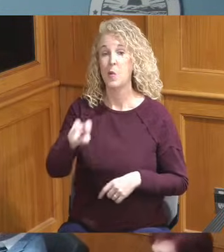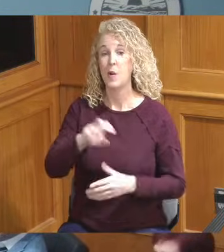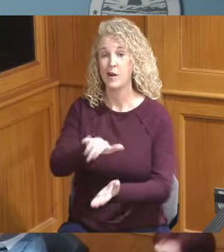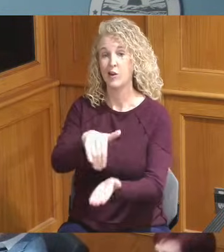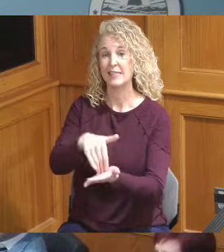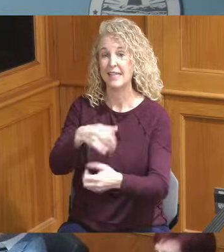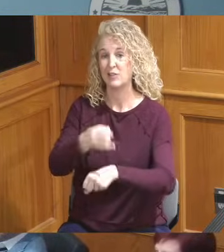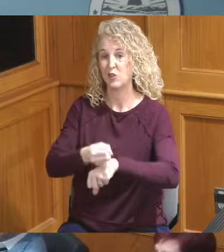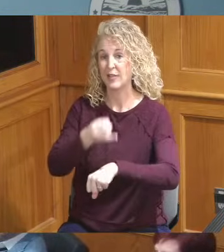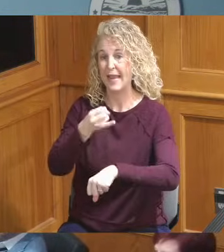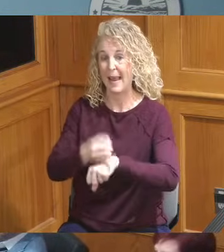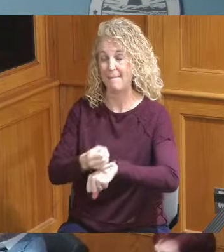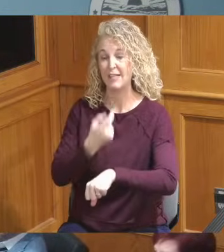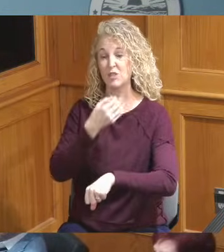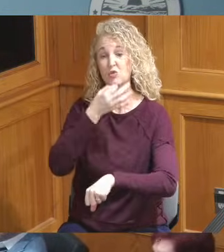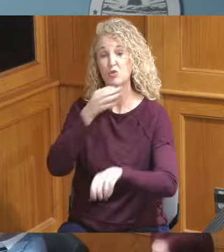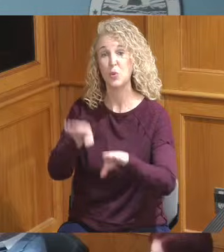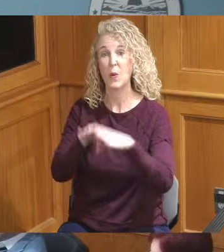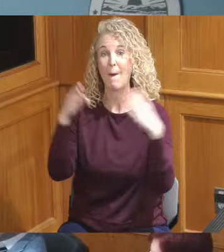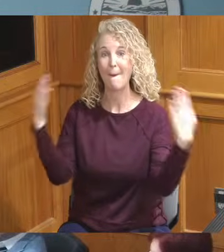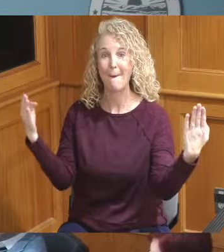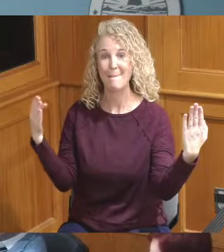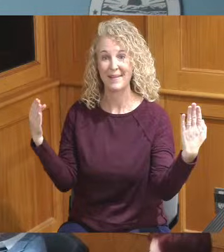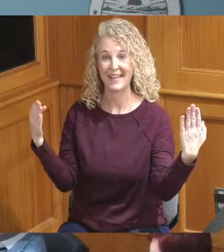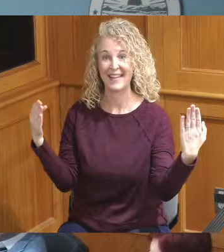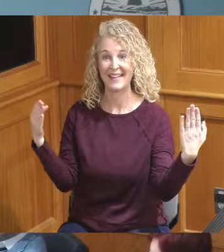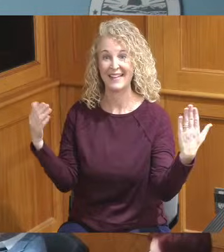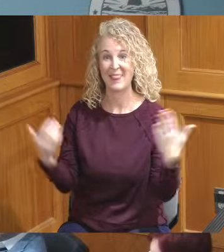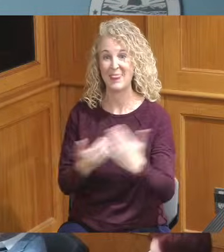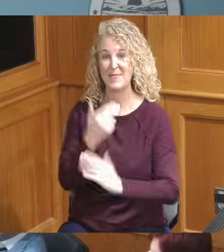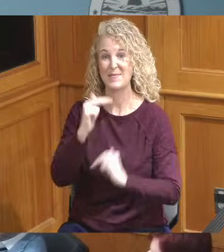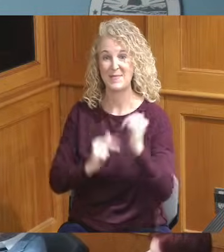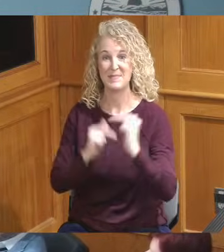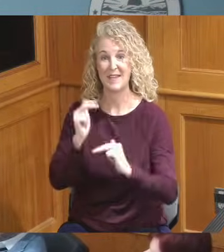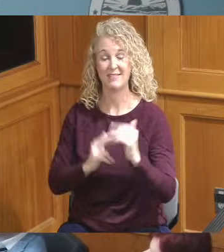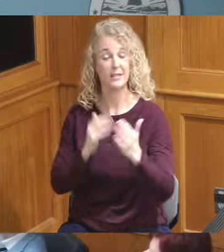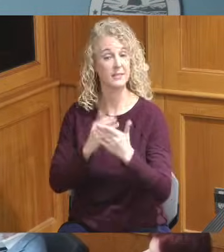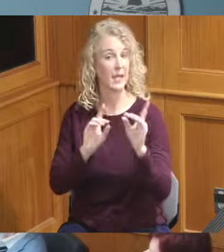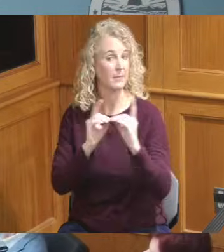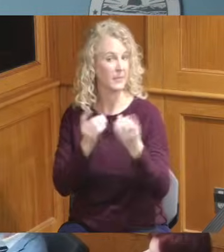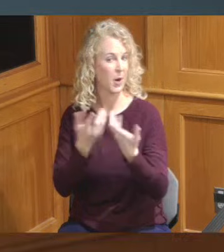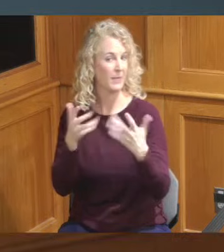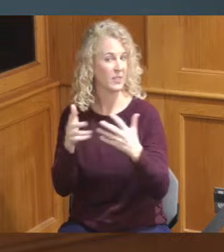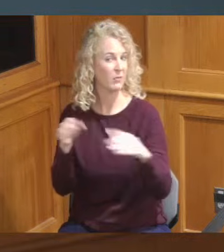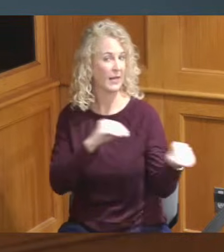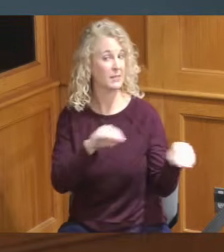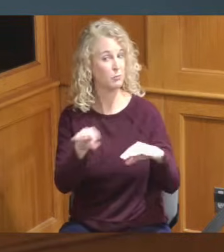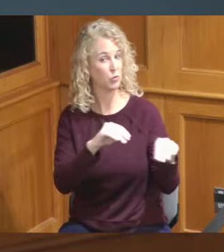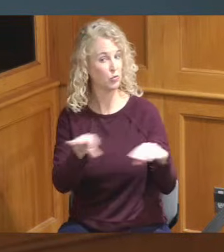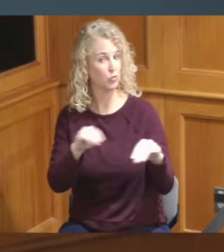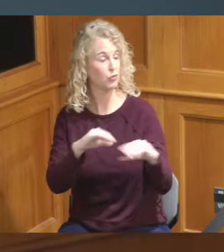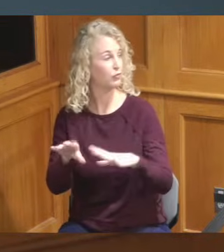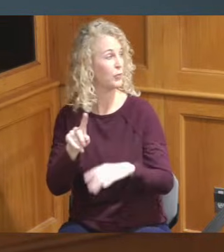which will be opening very soon. Um, some of the departments are already moving in. but on February